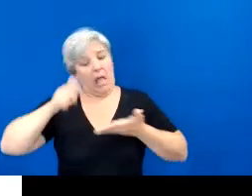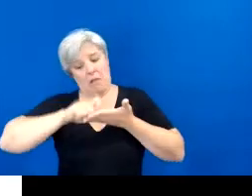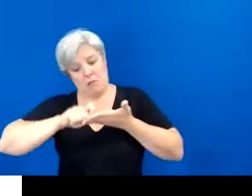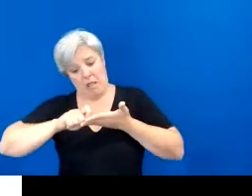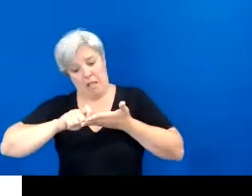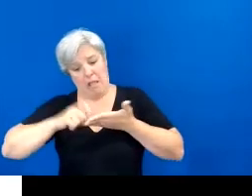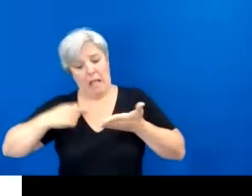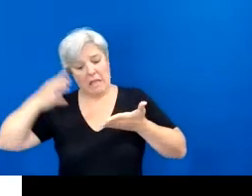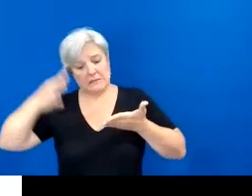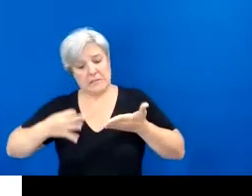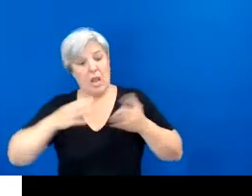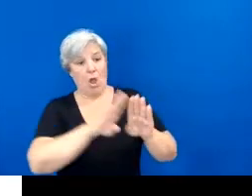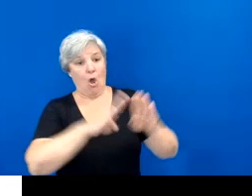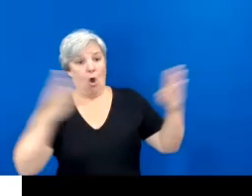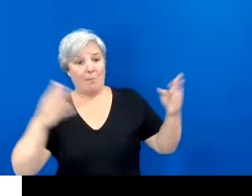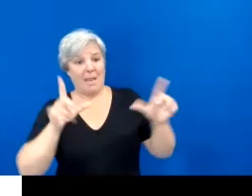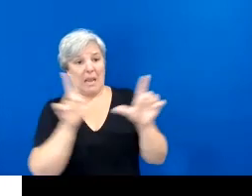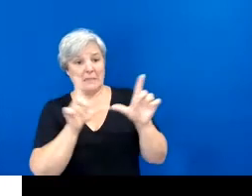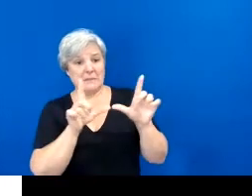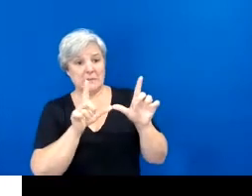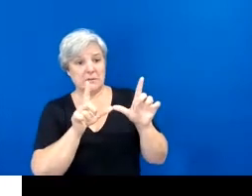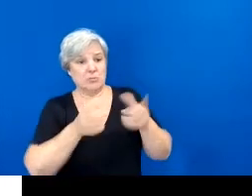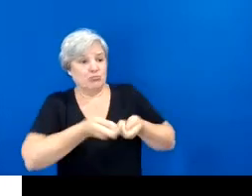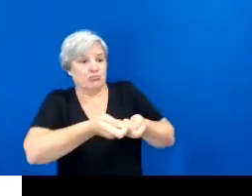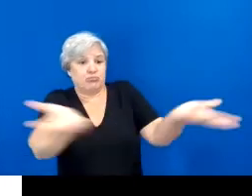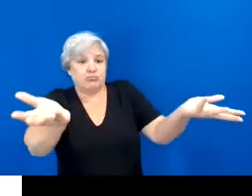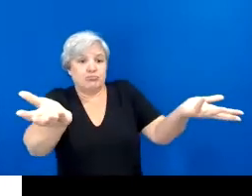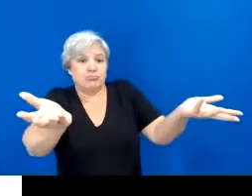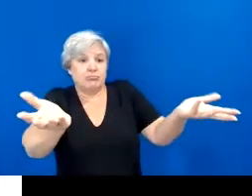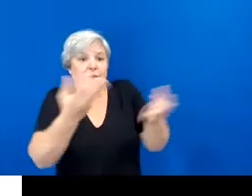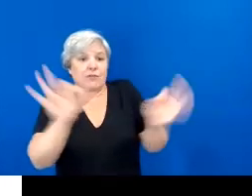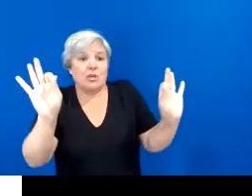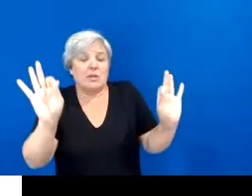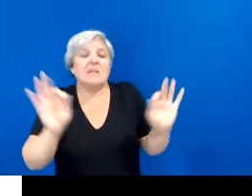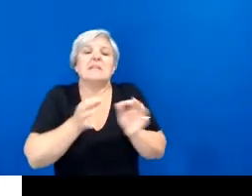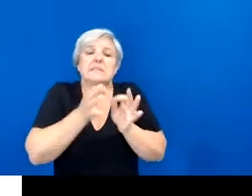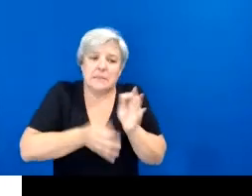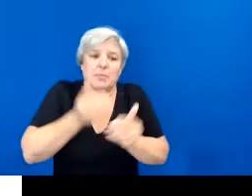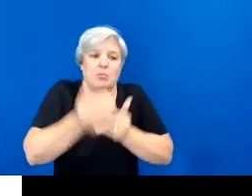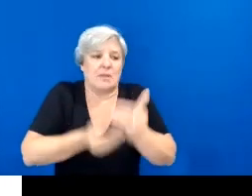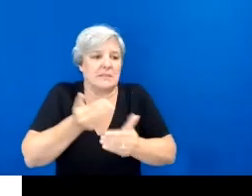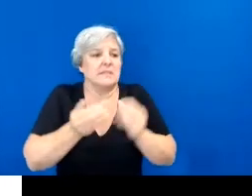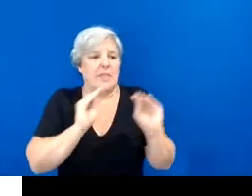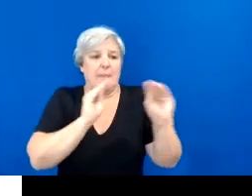and make it openly licensed through a really simple process,